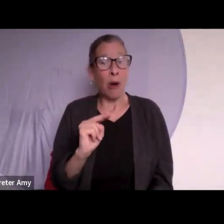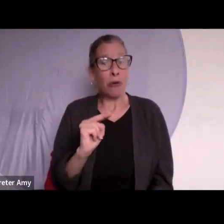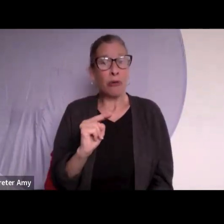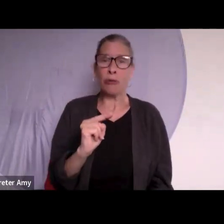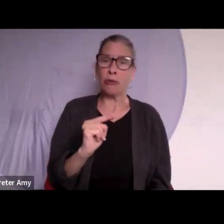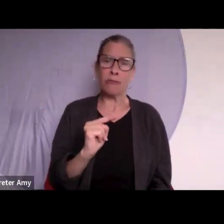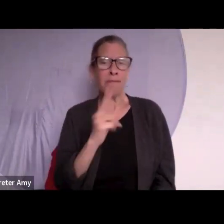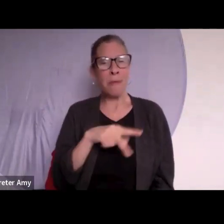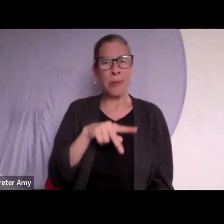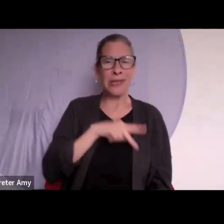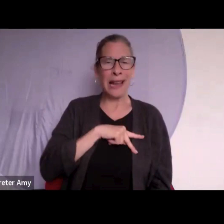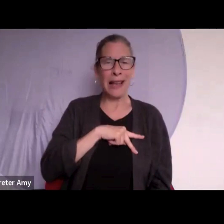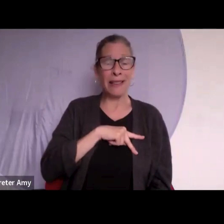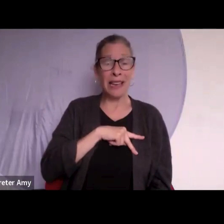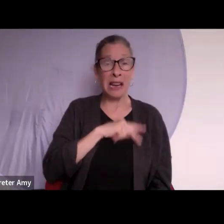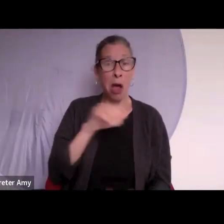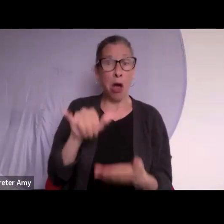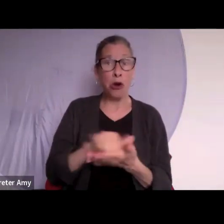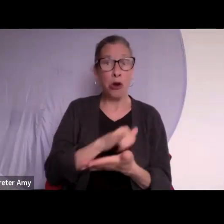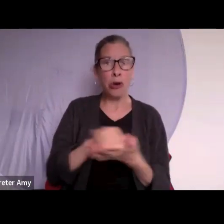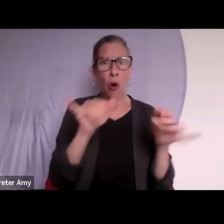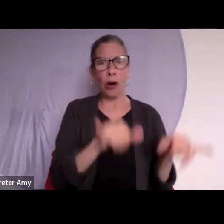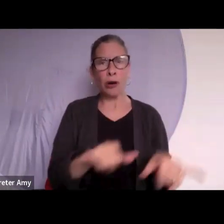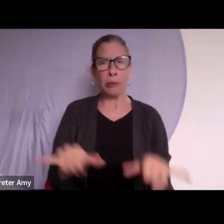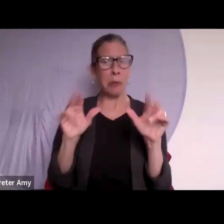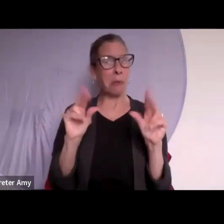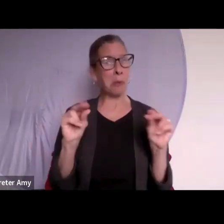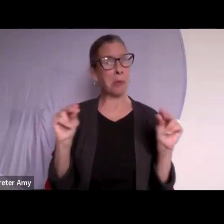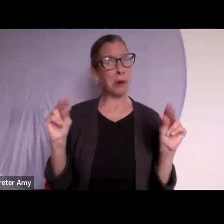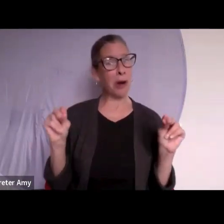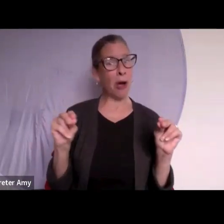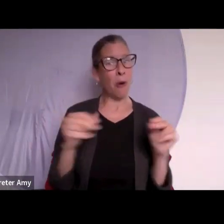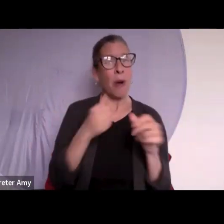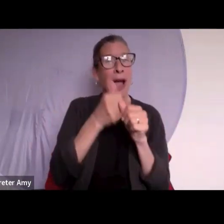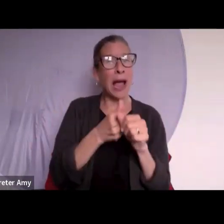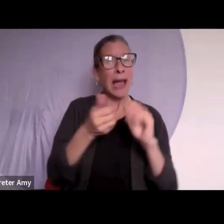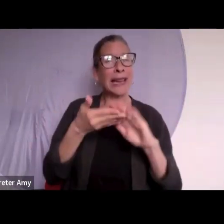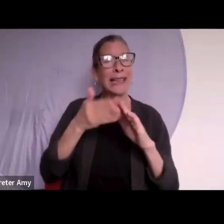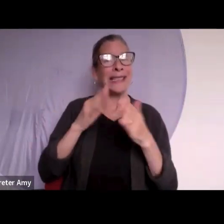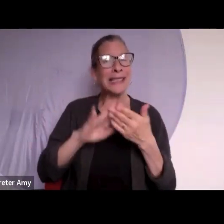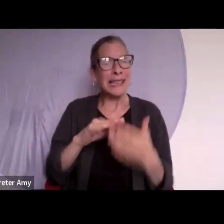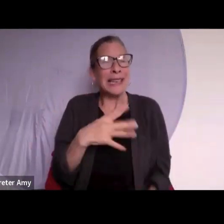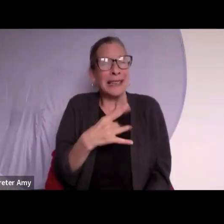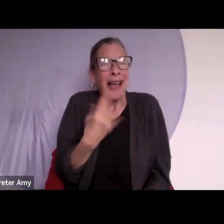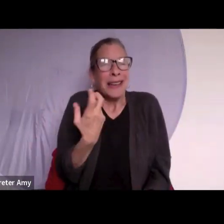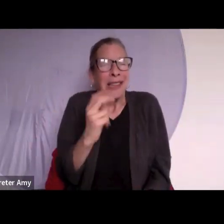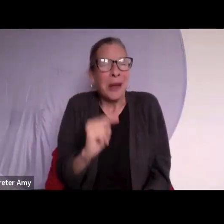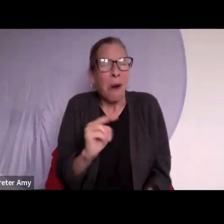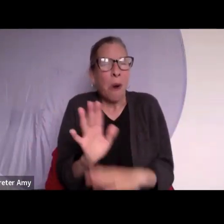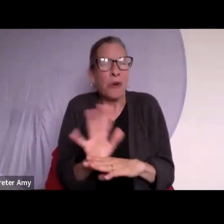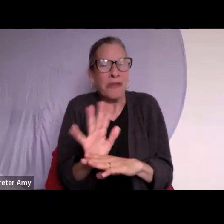every city is New York and has like the same kind of films that we like. So we give some space for other films to be to be